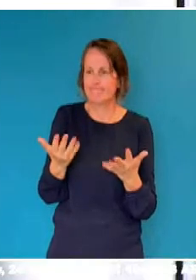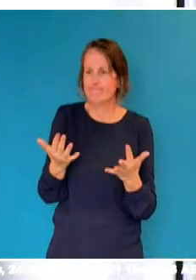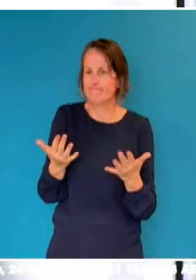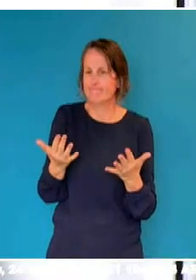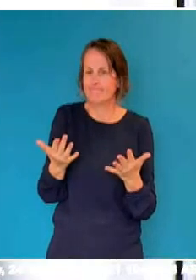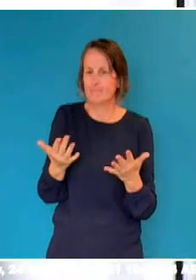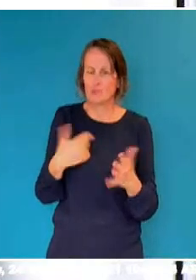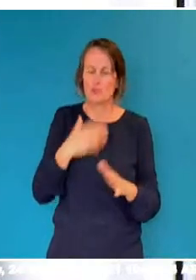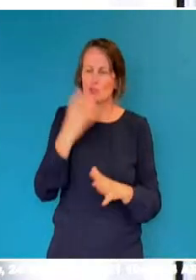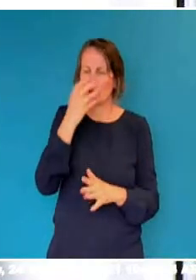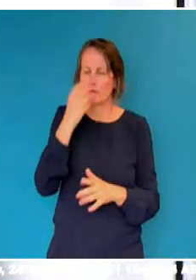sorry, I will begin again.